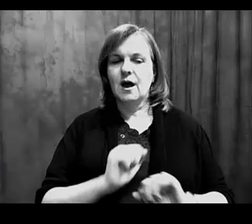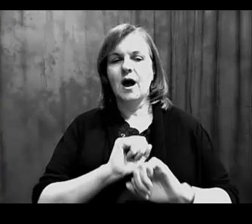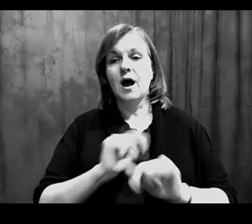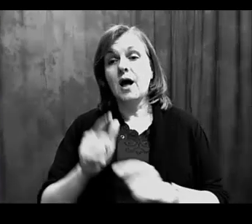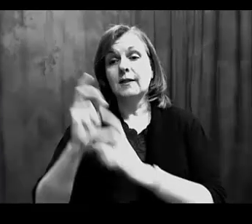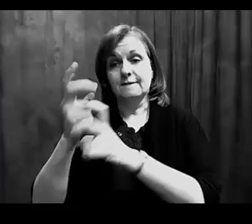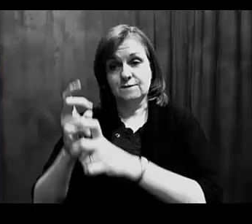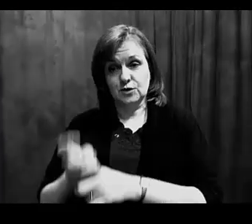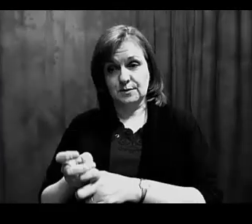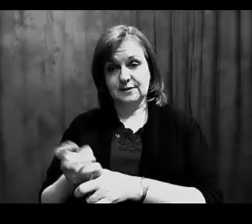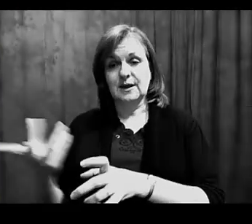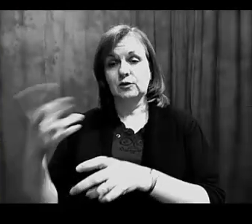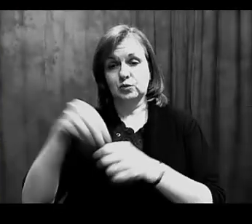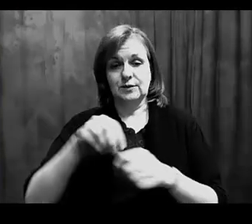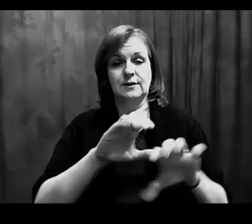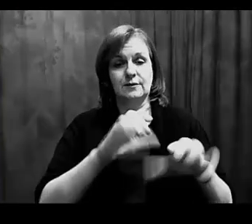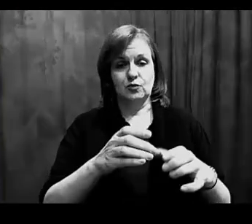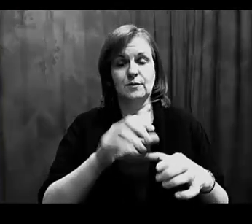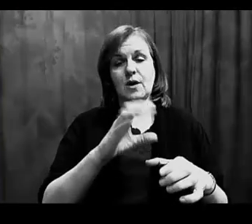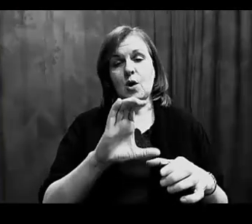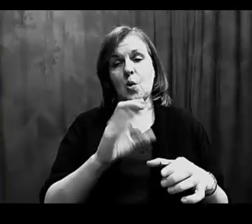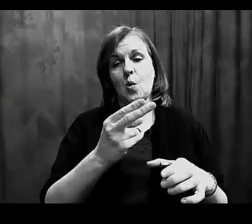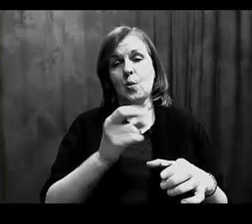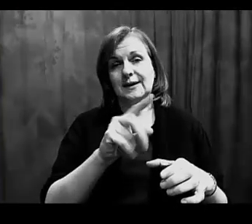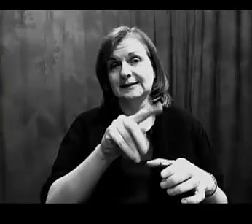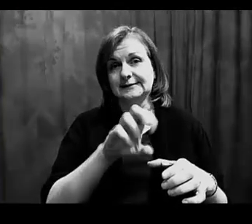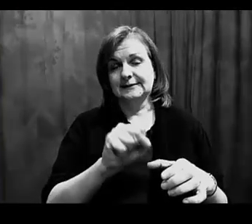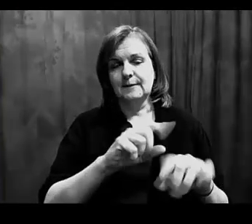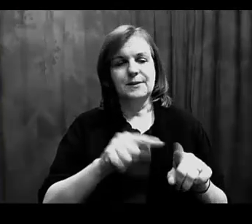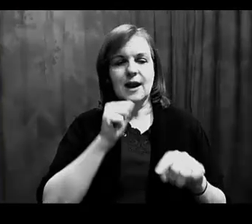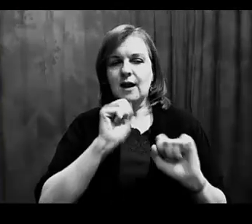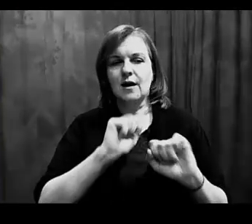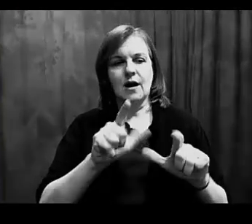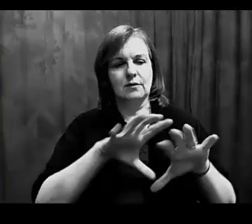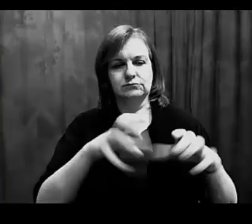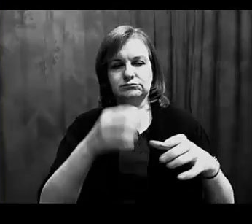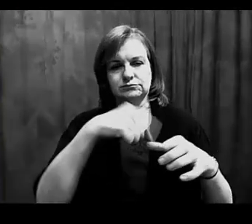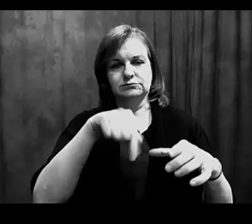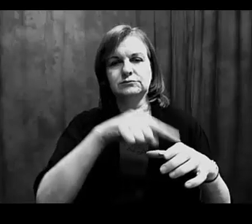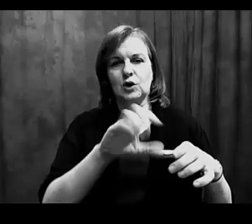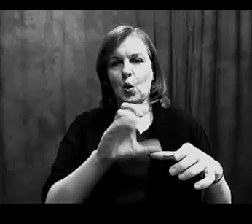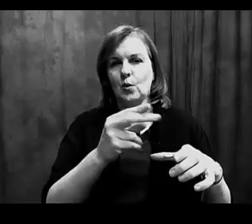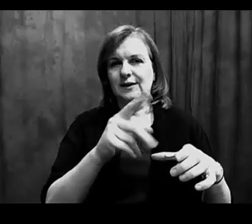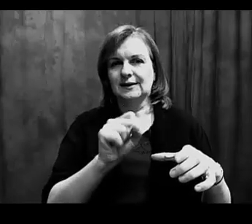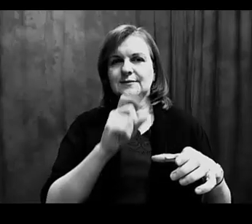all vertebrates are chordates but not all chordates are vertebrates!